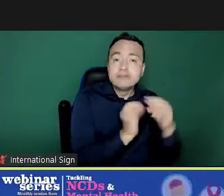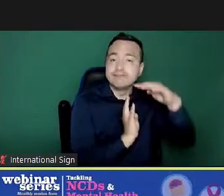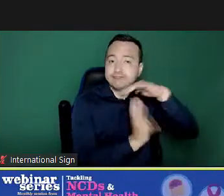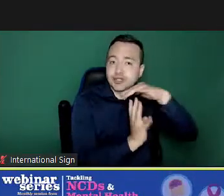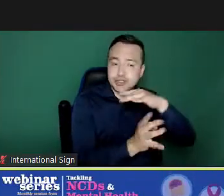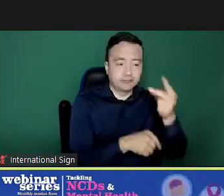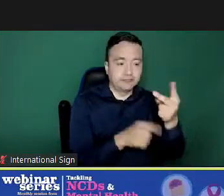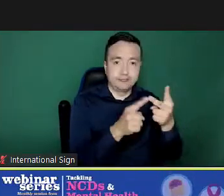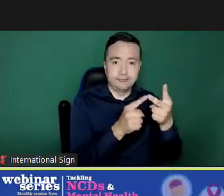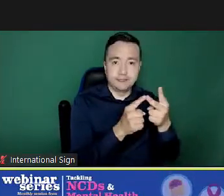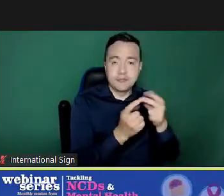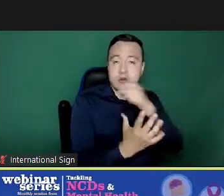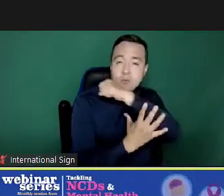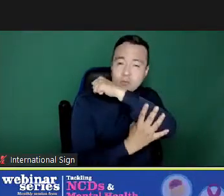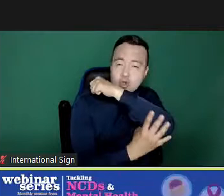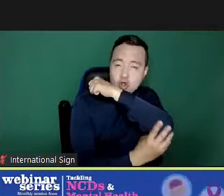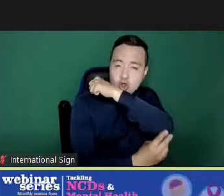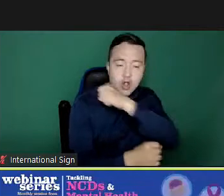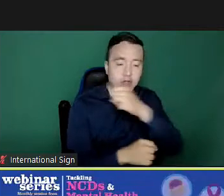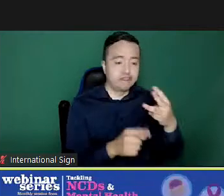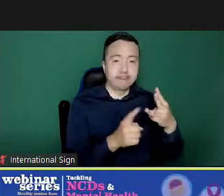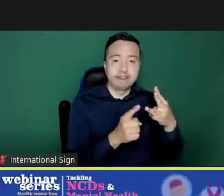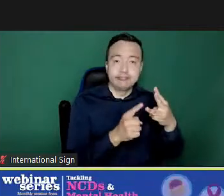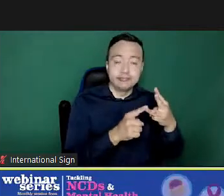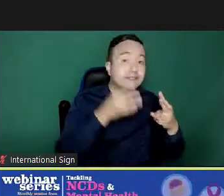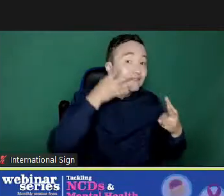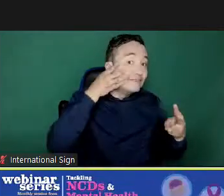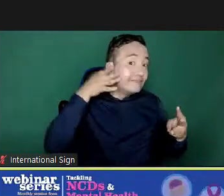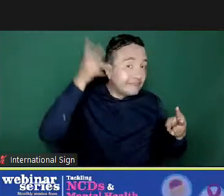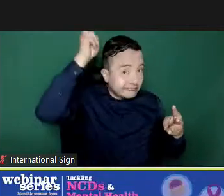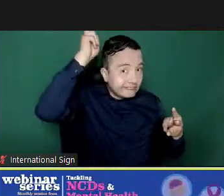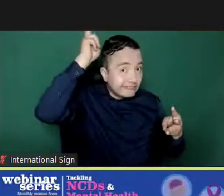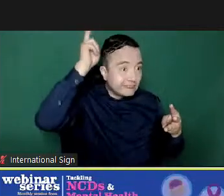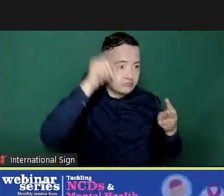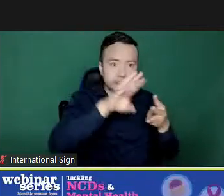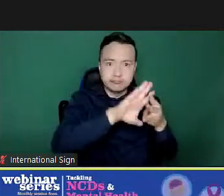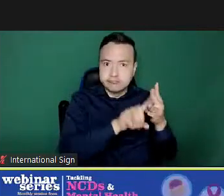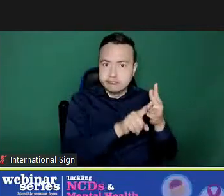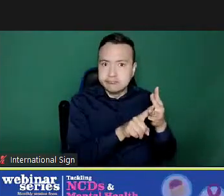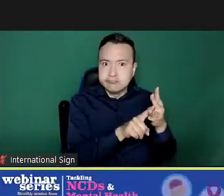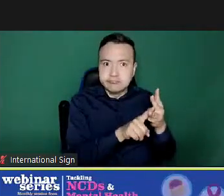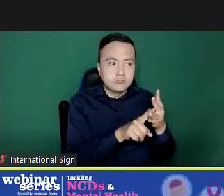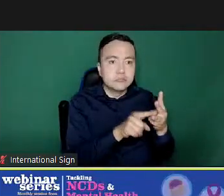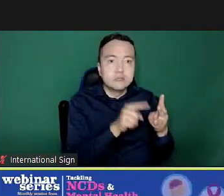And they often are locked out to having full access to quality care.